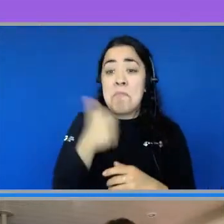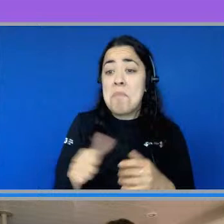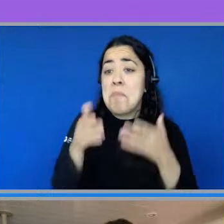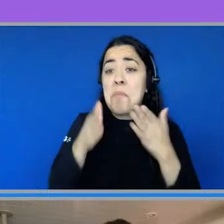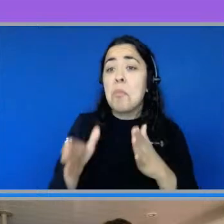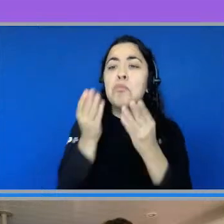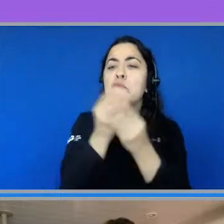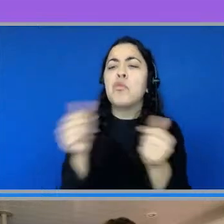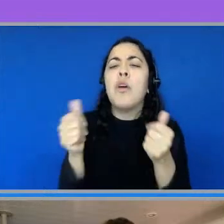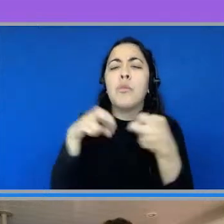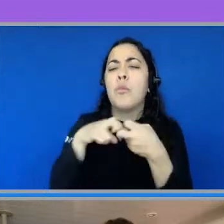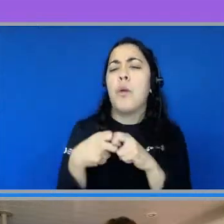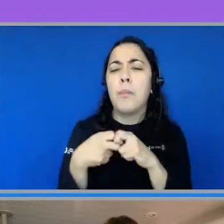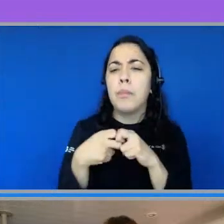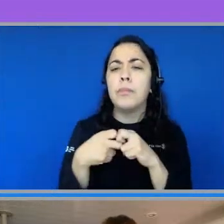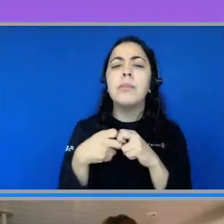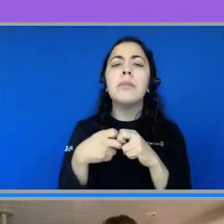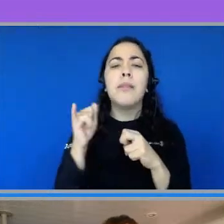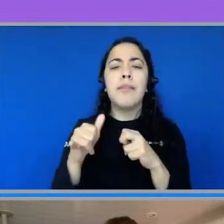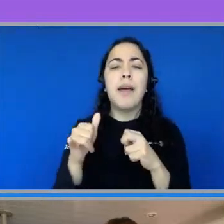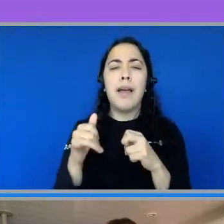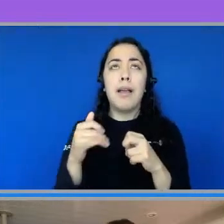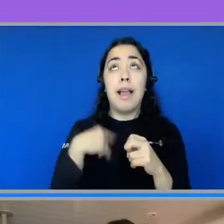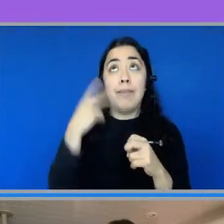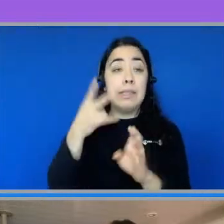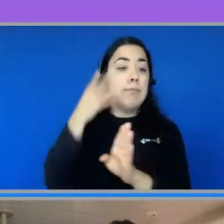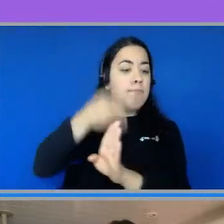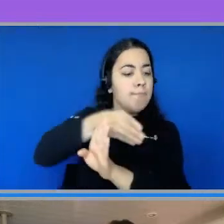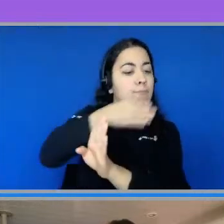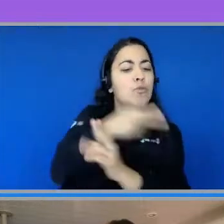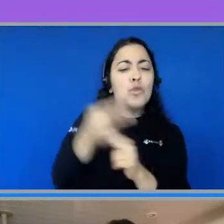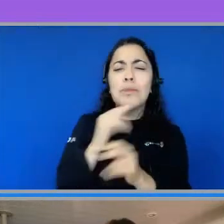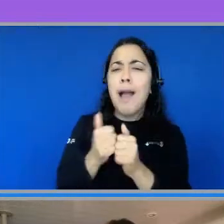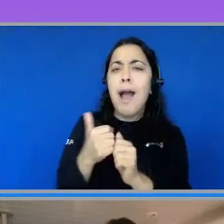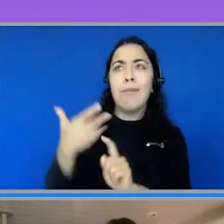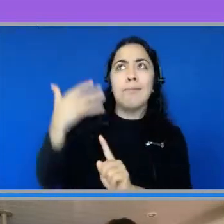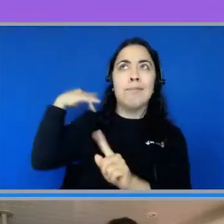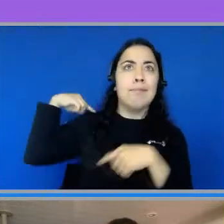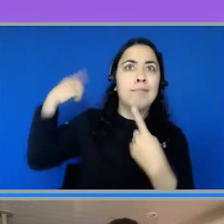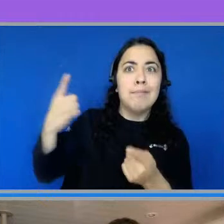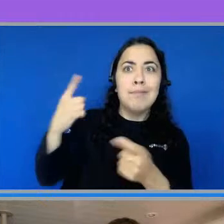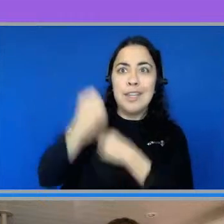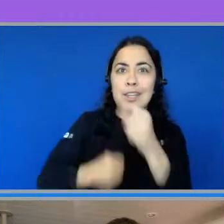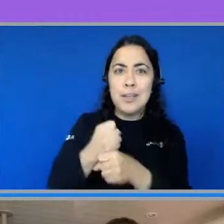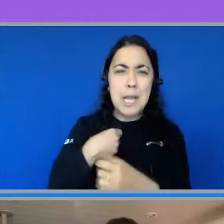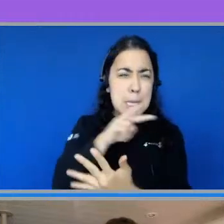problems. It solves the use cases that I've collected over the years. I can look down those